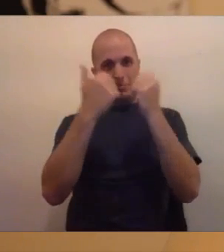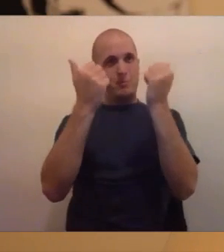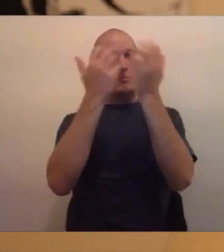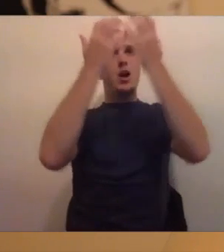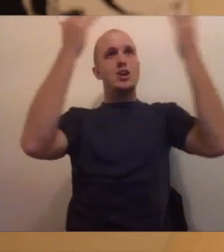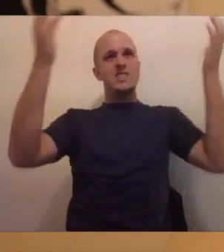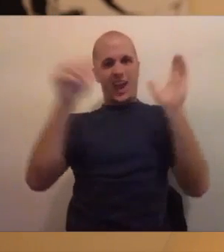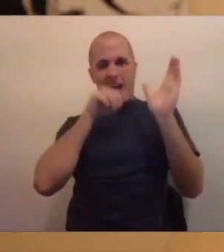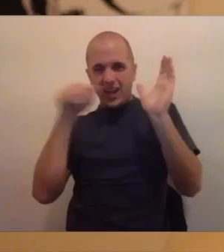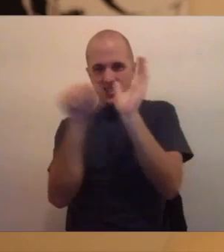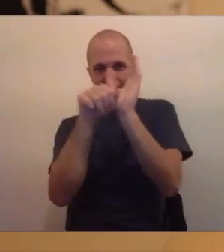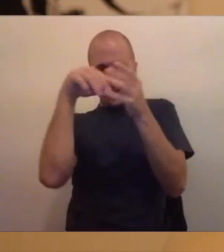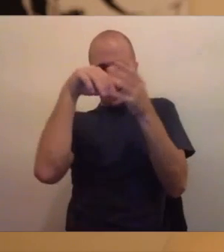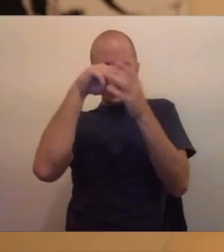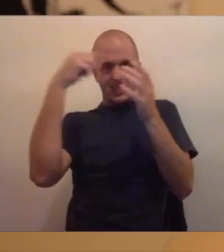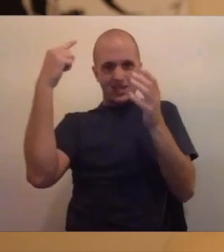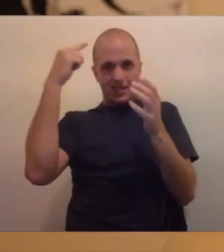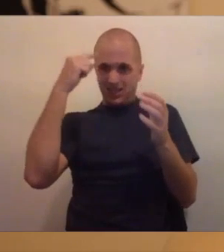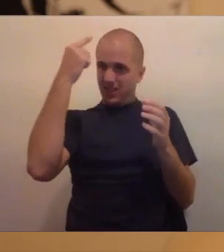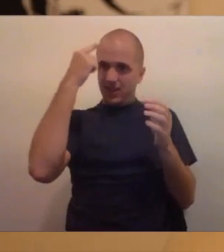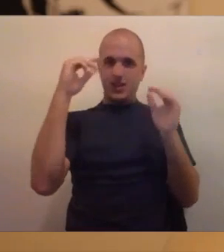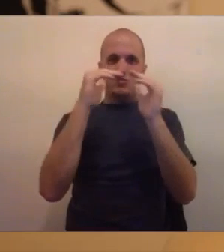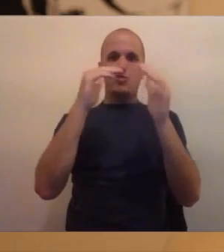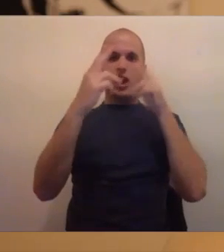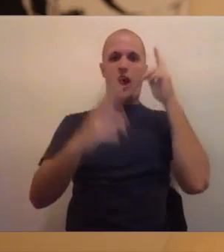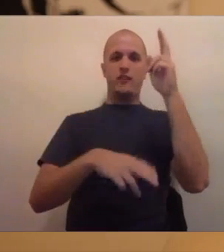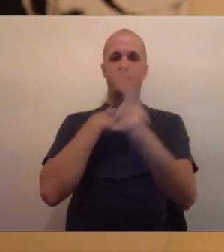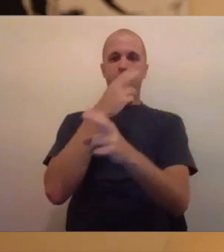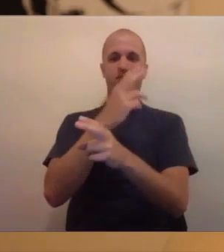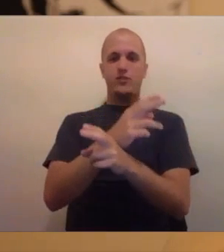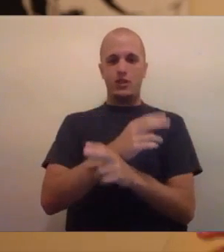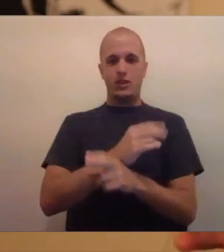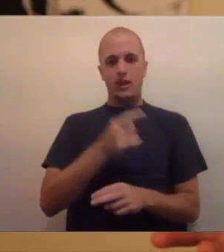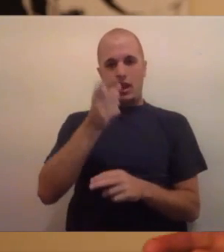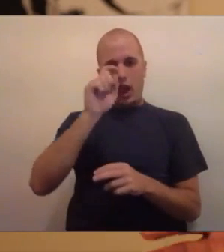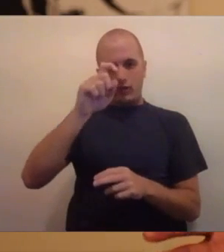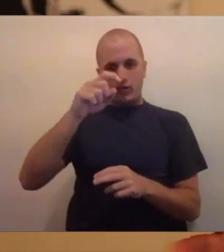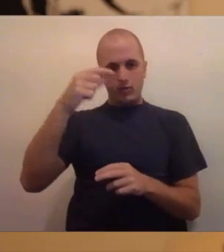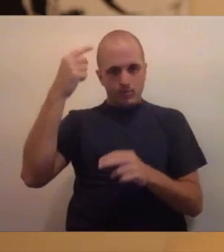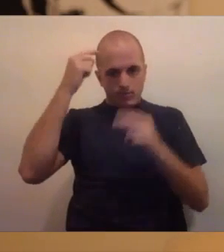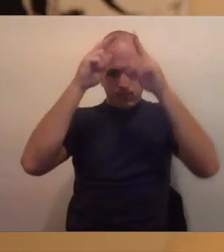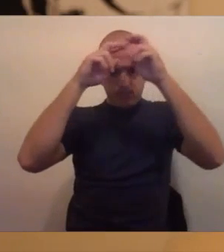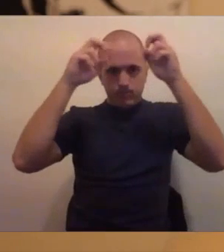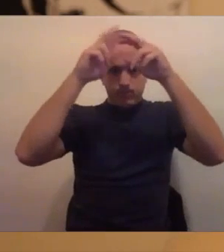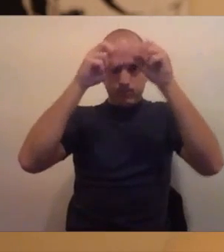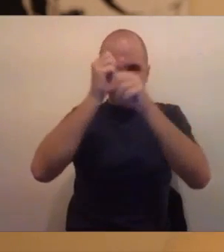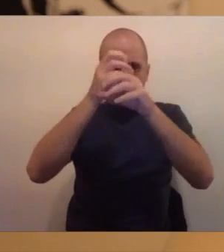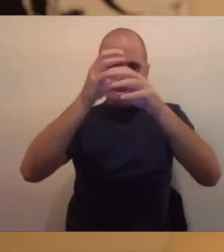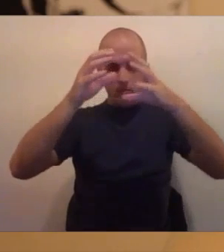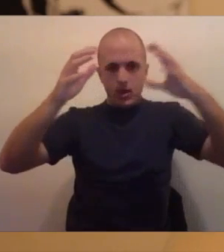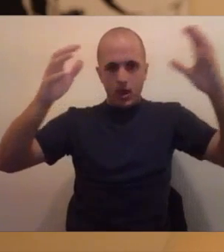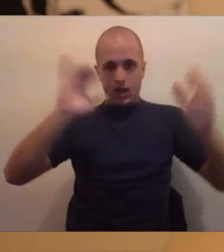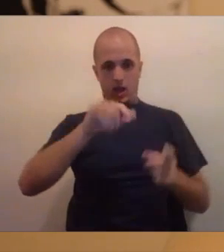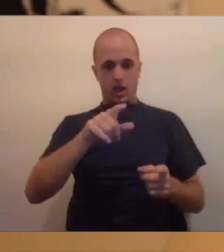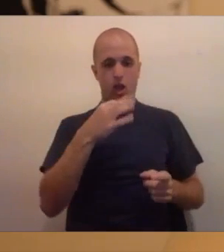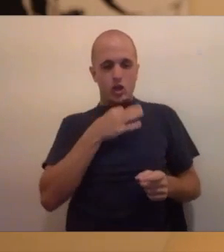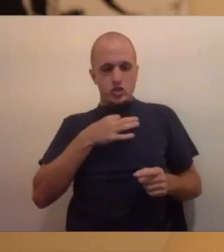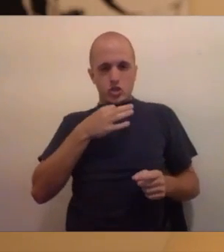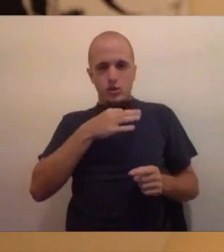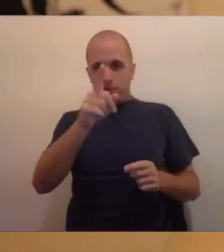Can you imagine how much is hidden inside of you? You need to expand this, little by little.